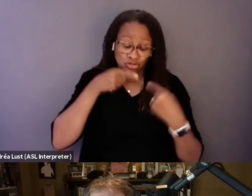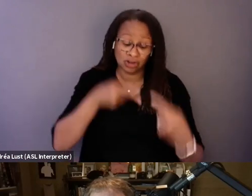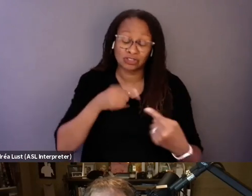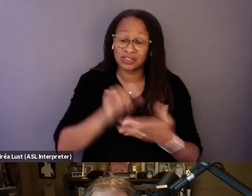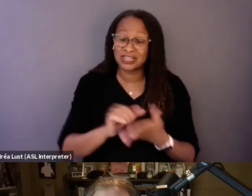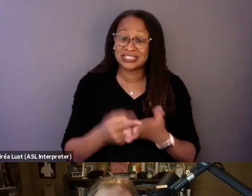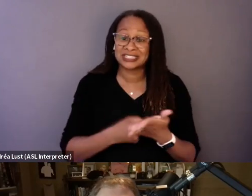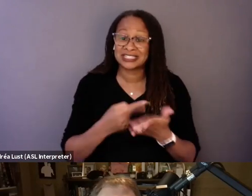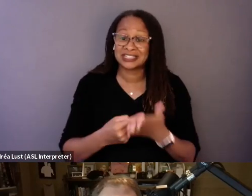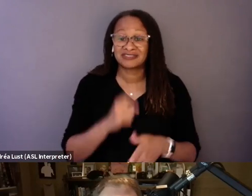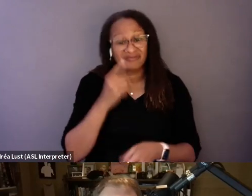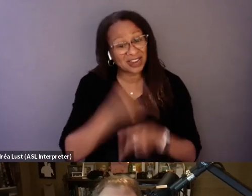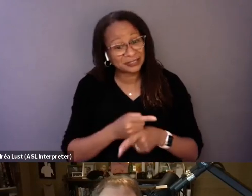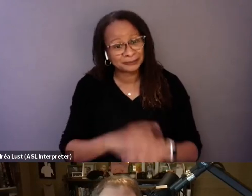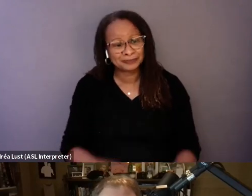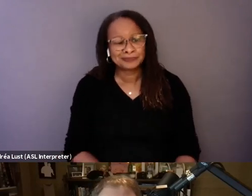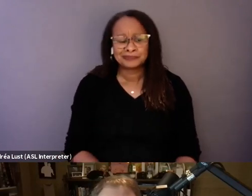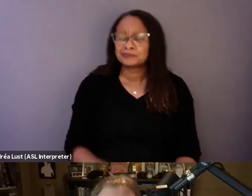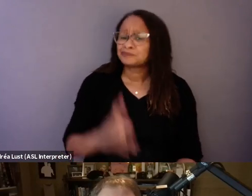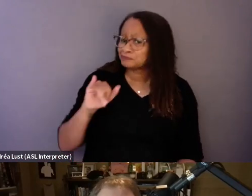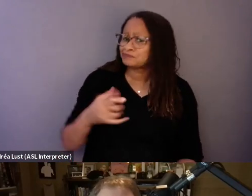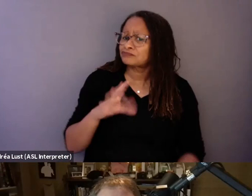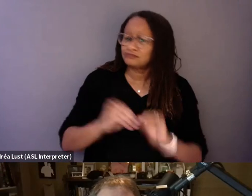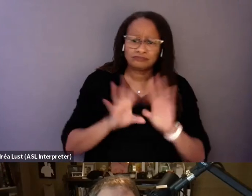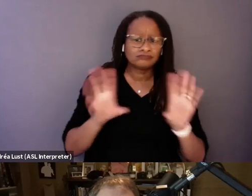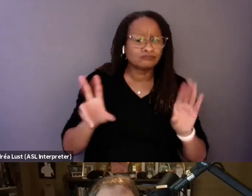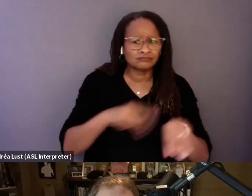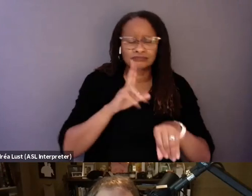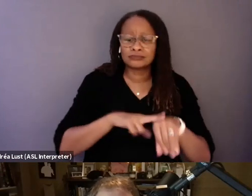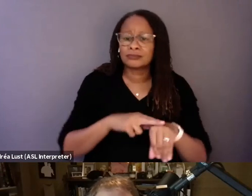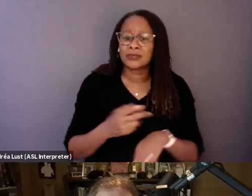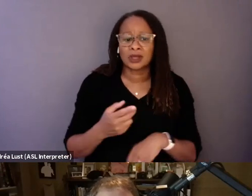Aren't they? Well, of course, and it's... Listen, one of the fundamental challenges